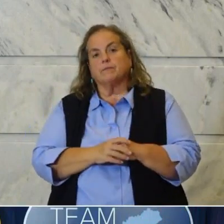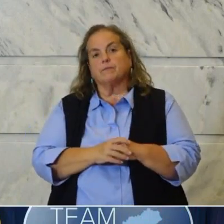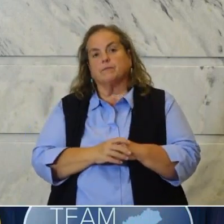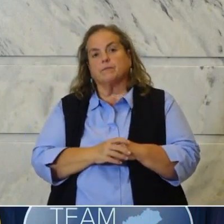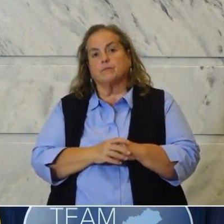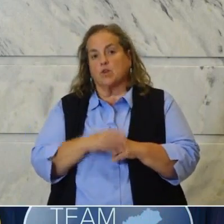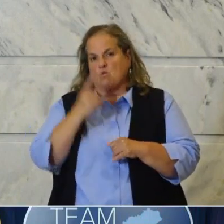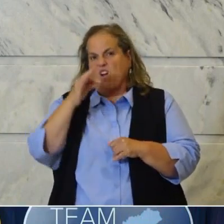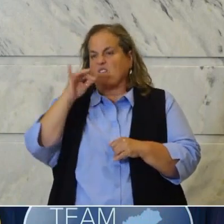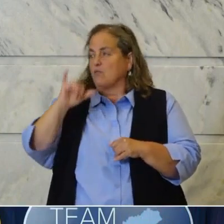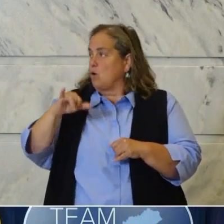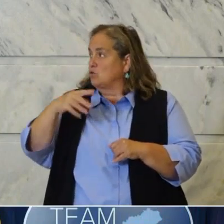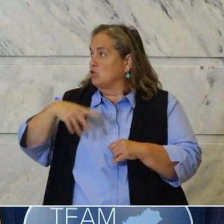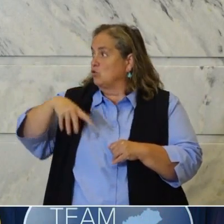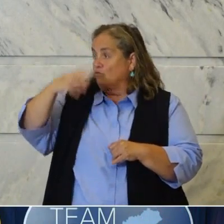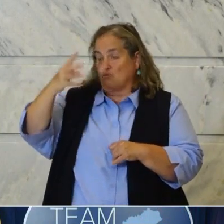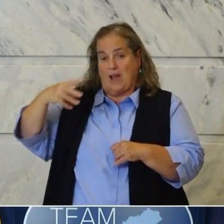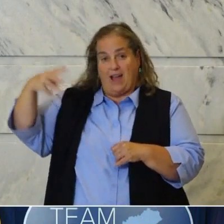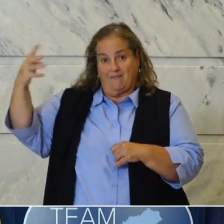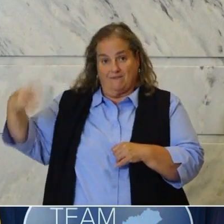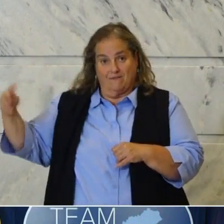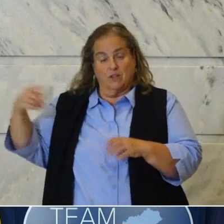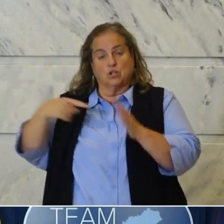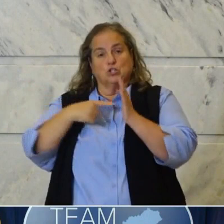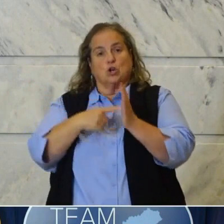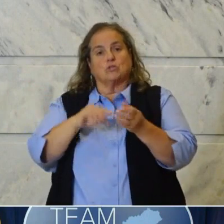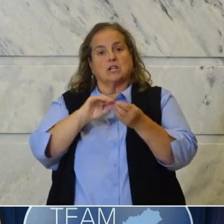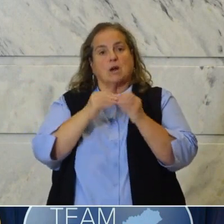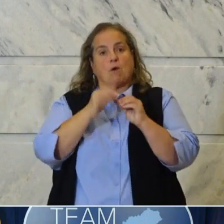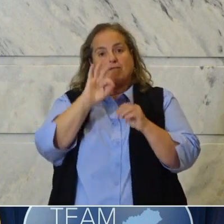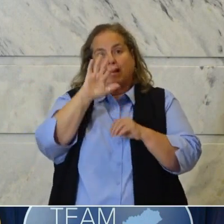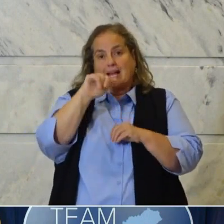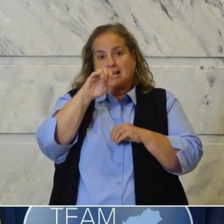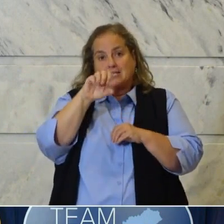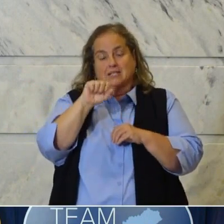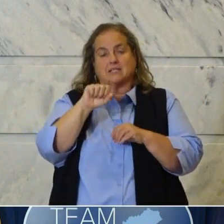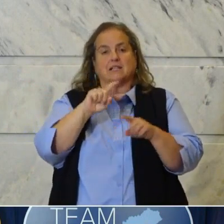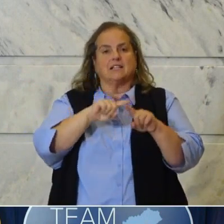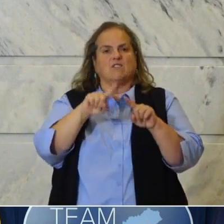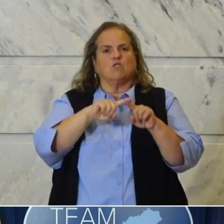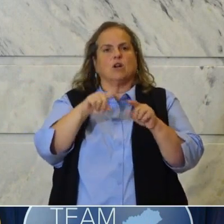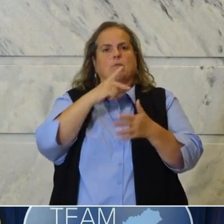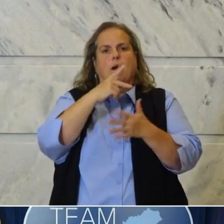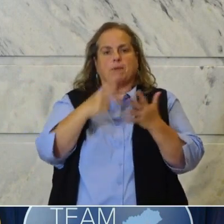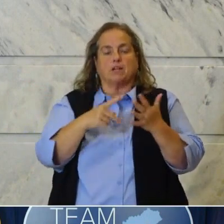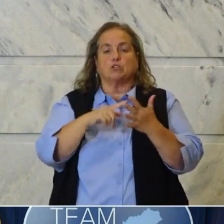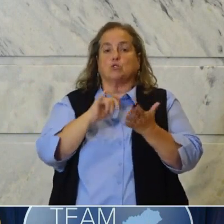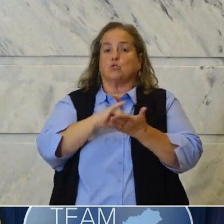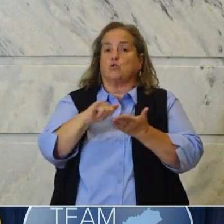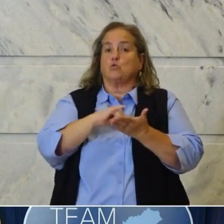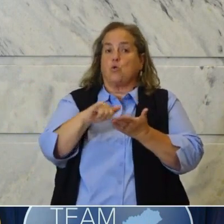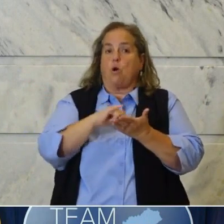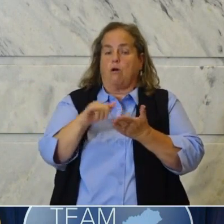graphs that shows the number of cases adjusted by population of her different states. I've got New York on the left. It was one of the highest peaks and one